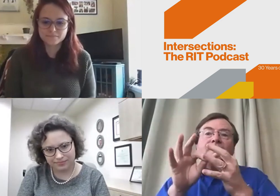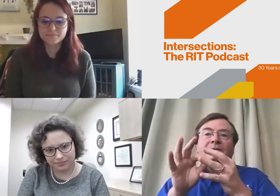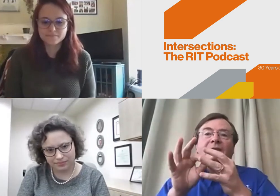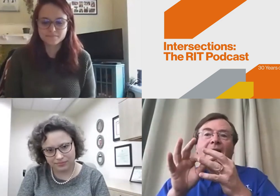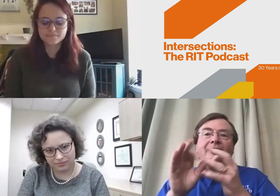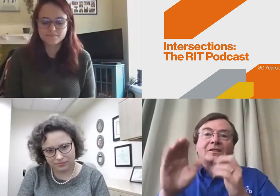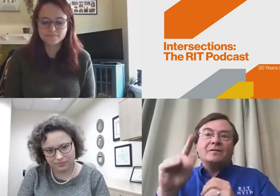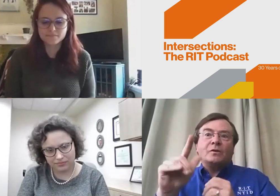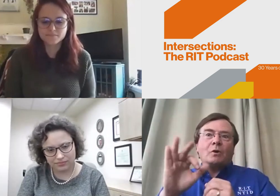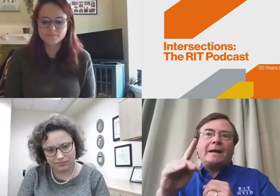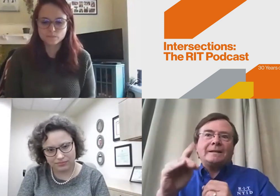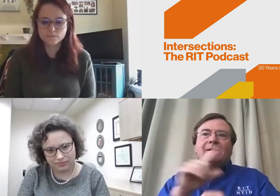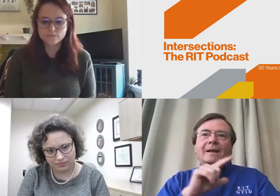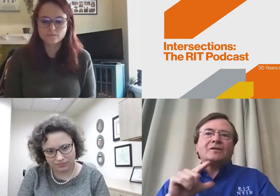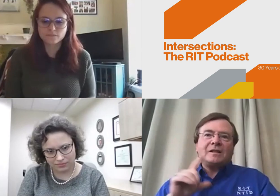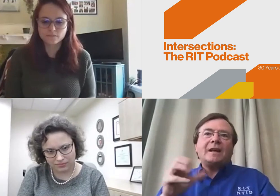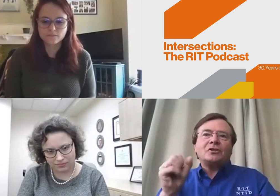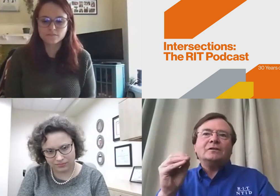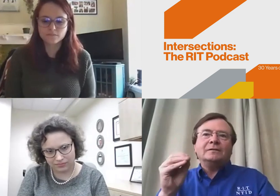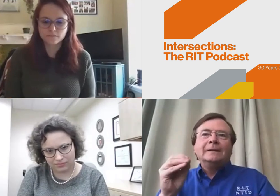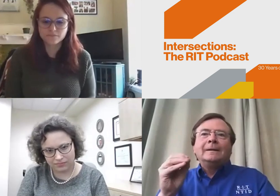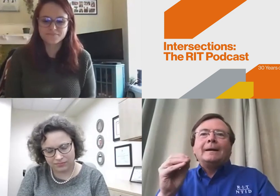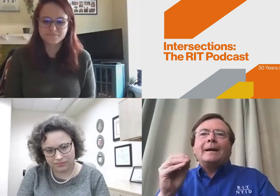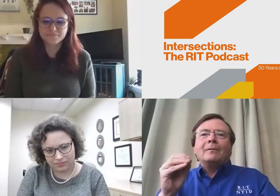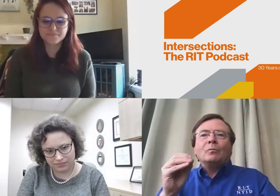of that civil rights legislation.